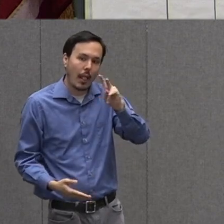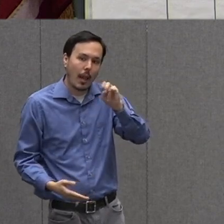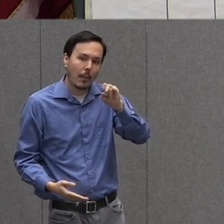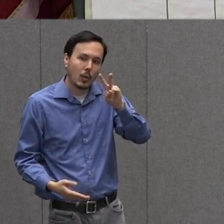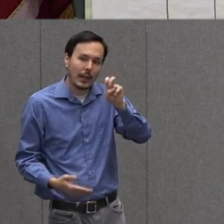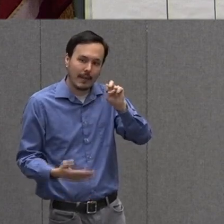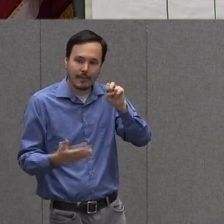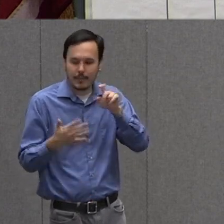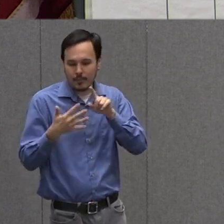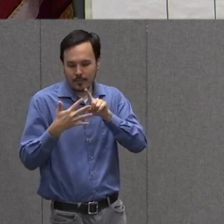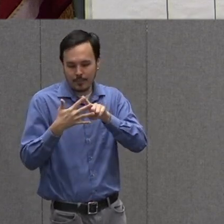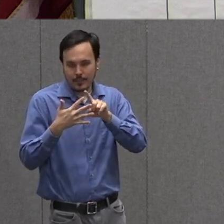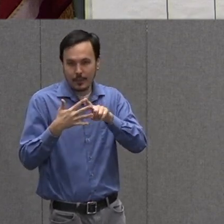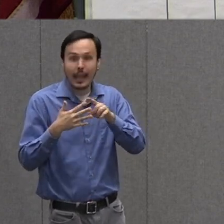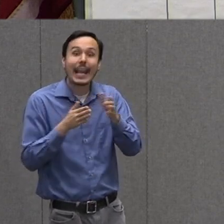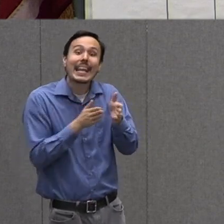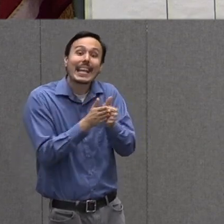eager volunteers,